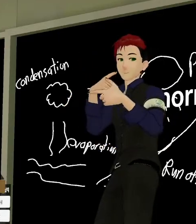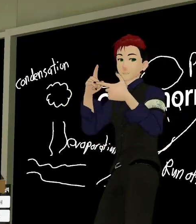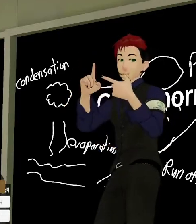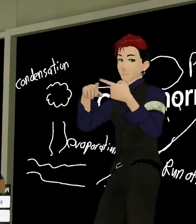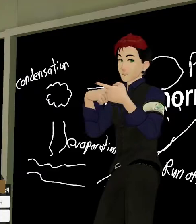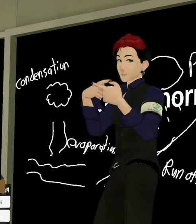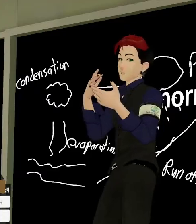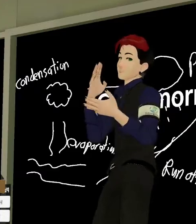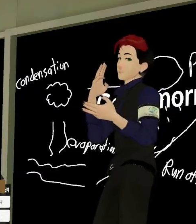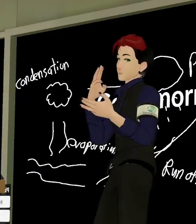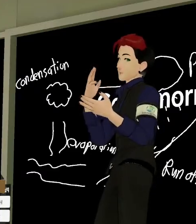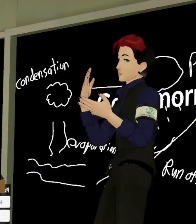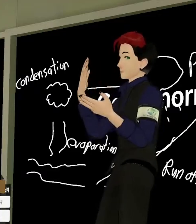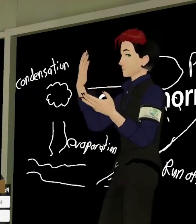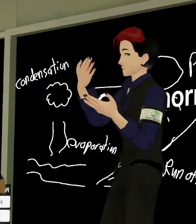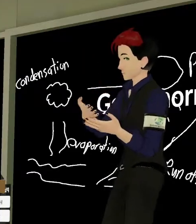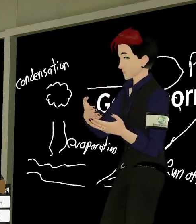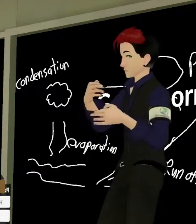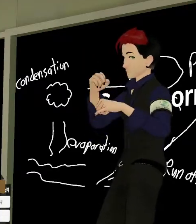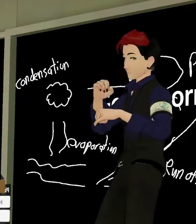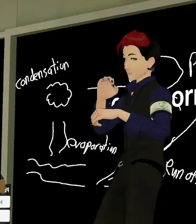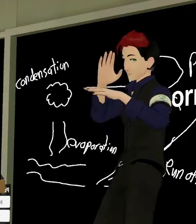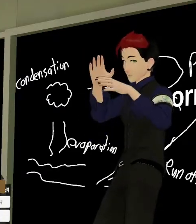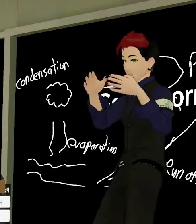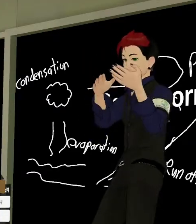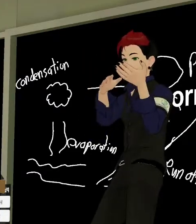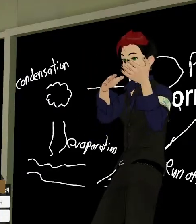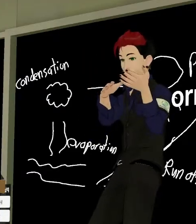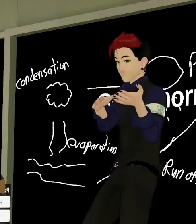and then when the water gets to the mountains